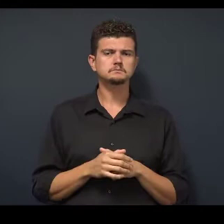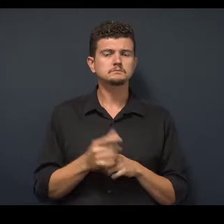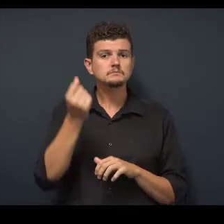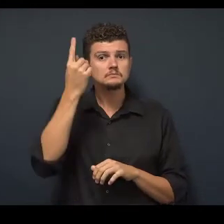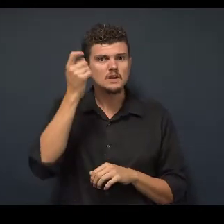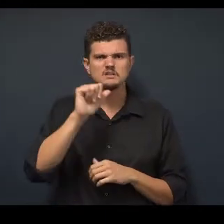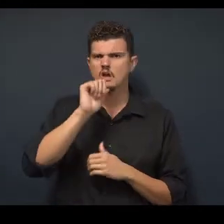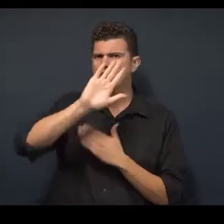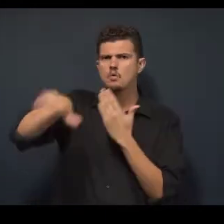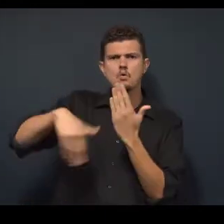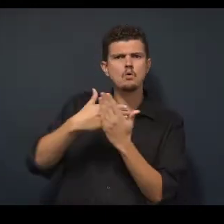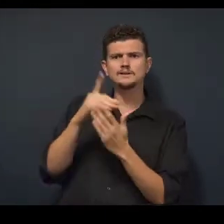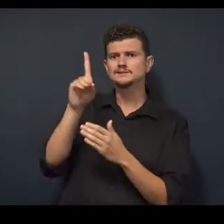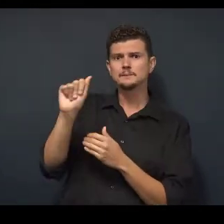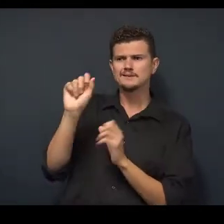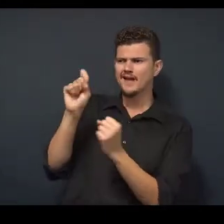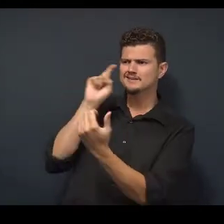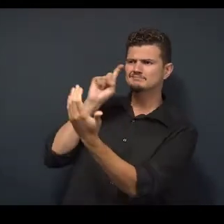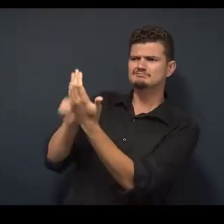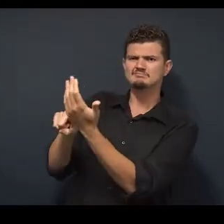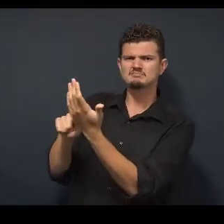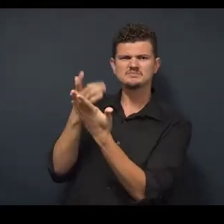Many disabilities are not immediately visible or noticeable,